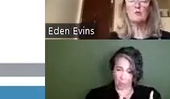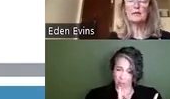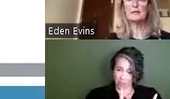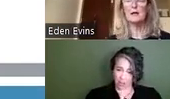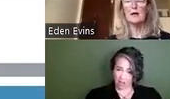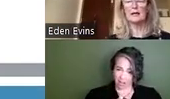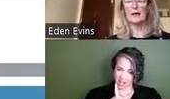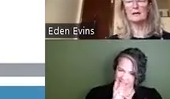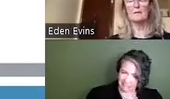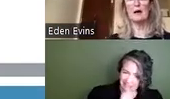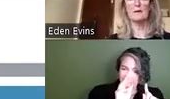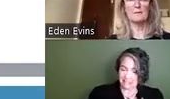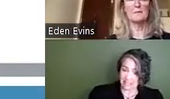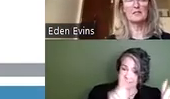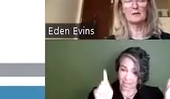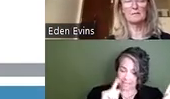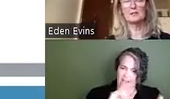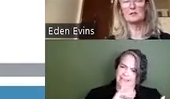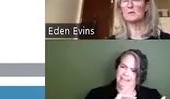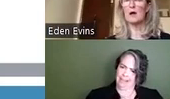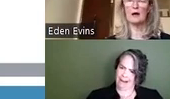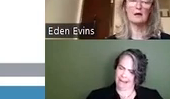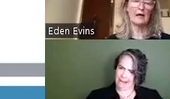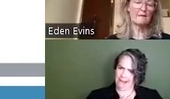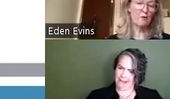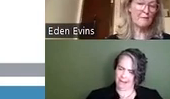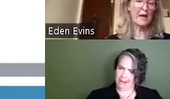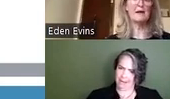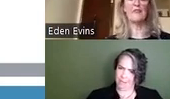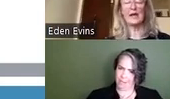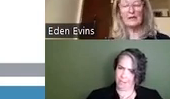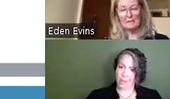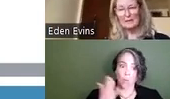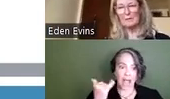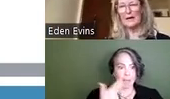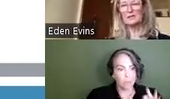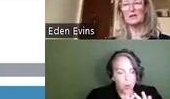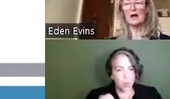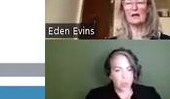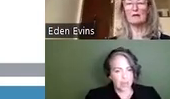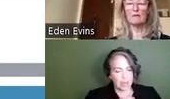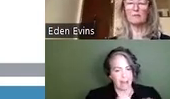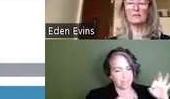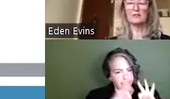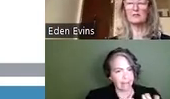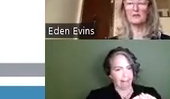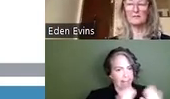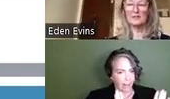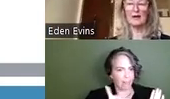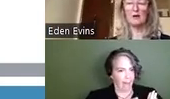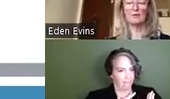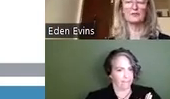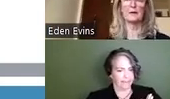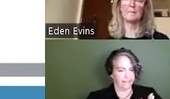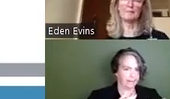that we can best inform them and they can make their best informed decisions for themselves?